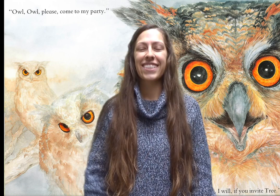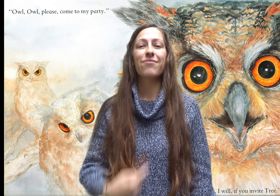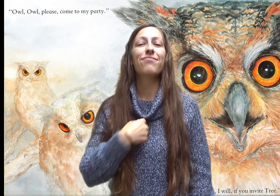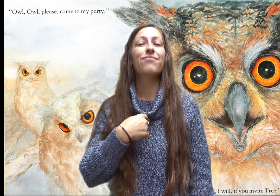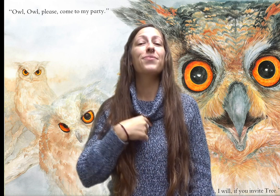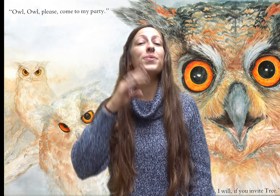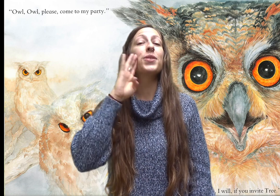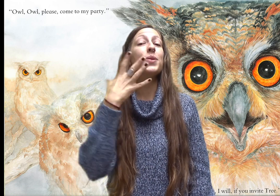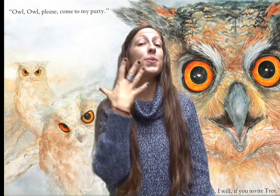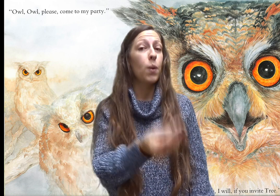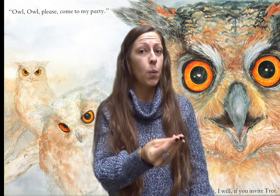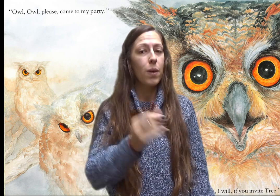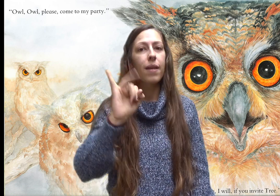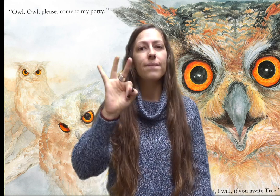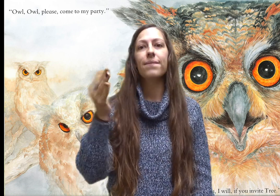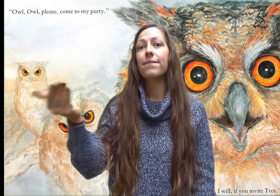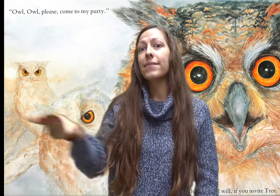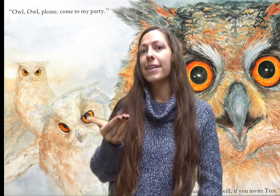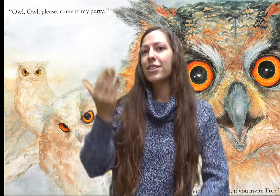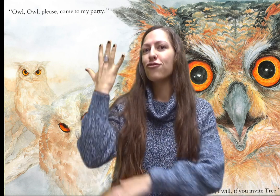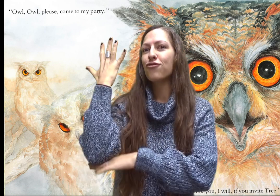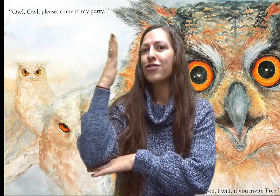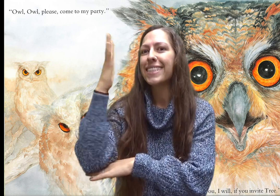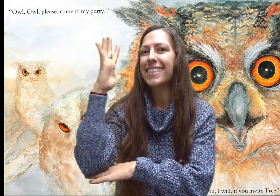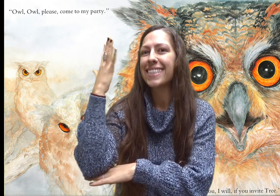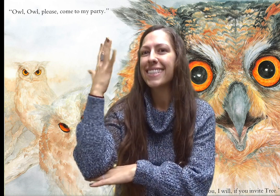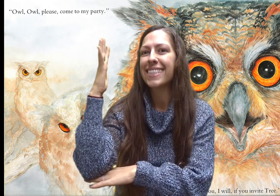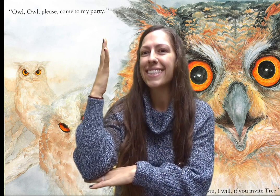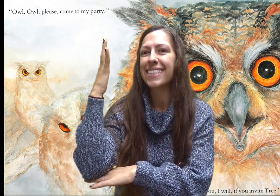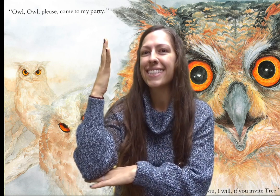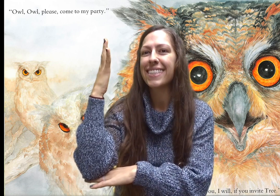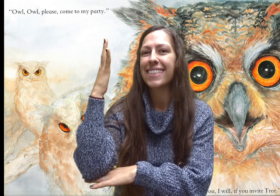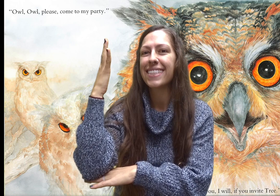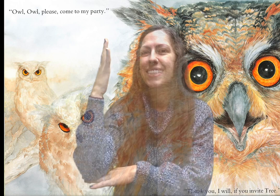Thank you, I will, if you invite Tree.